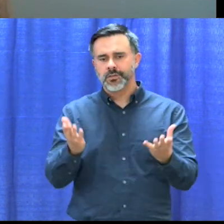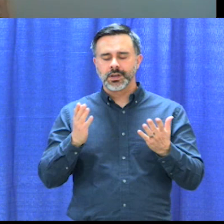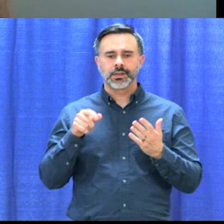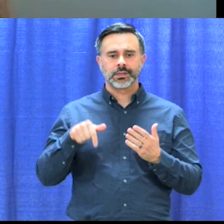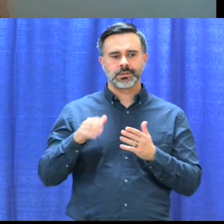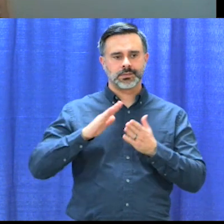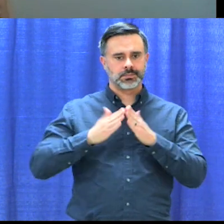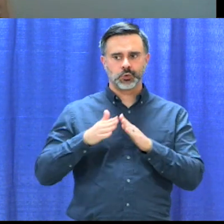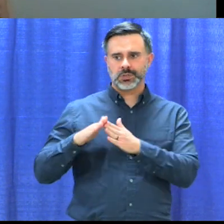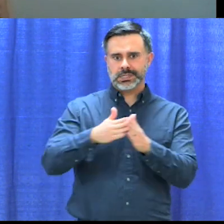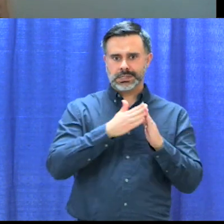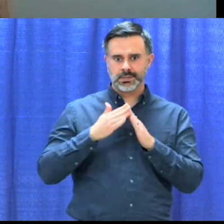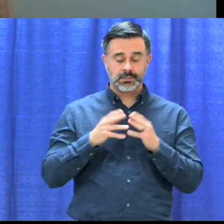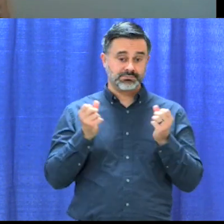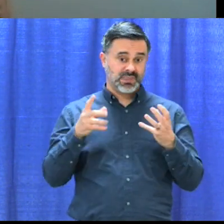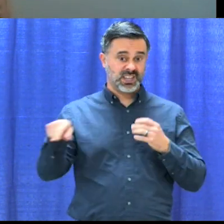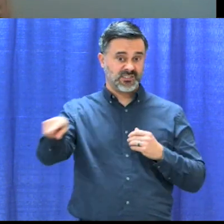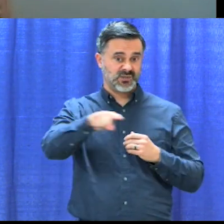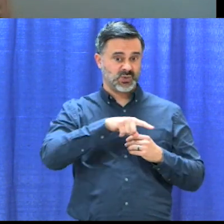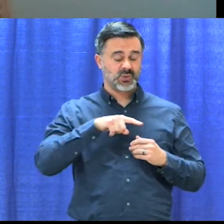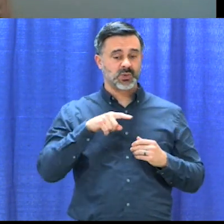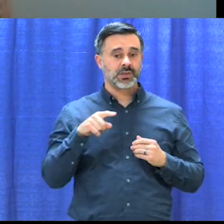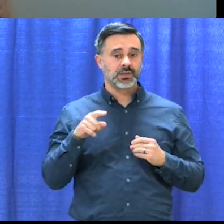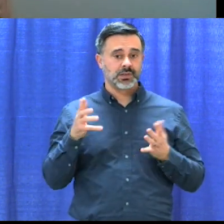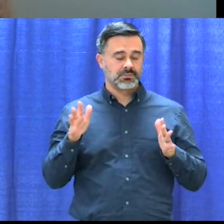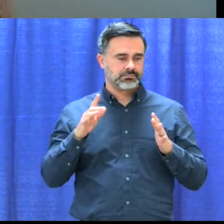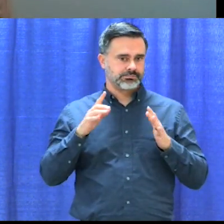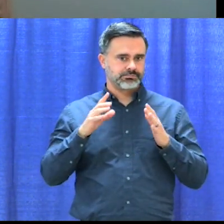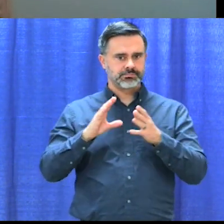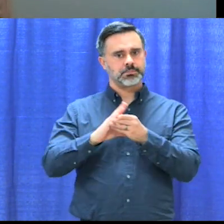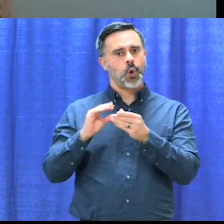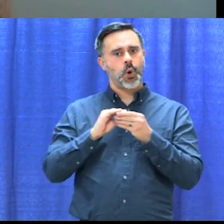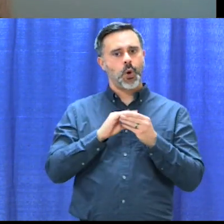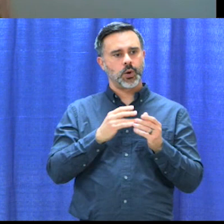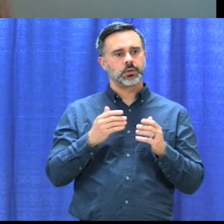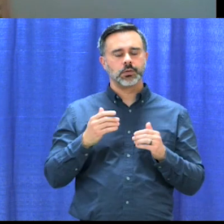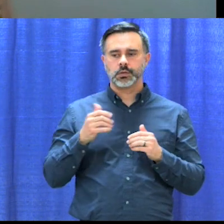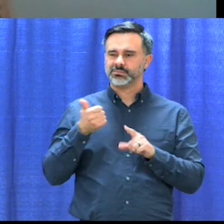Many of you and many of you who spoke earlier today are really leading the charge in response